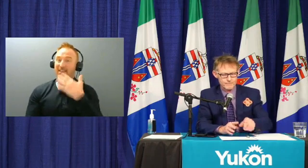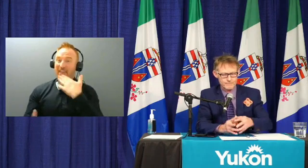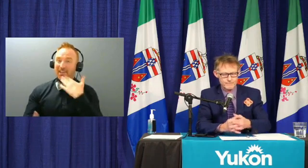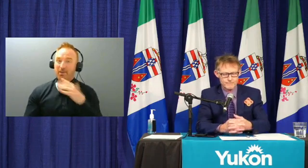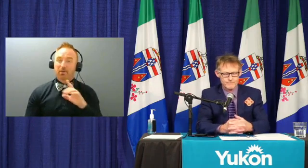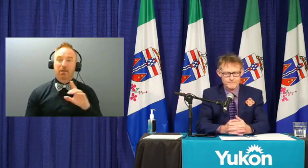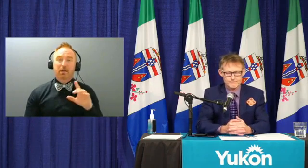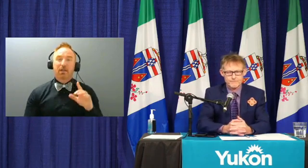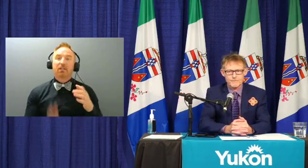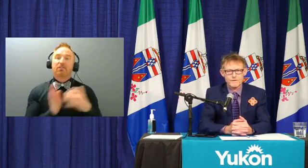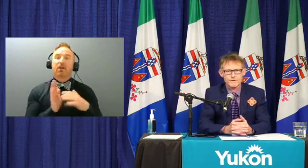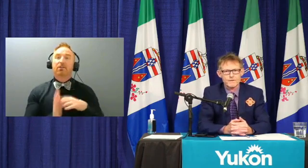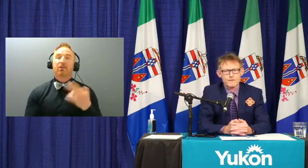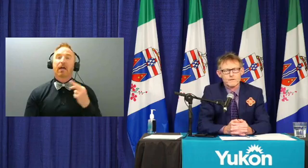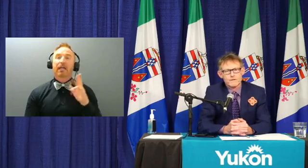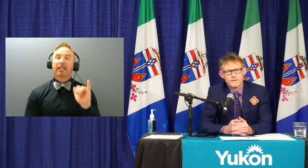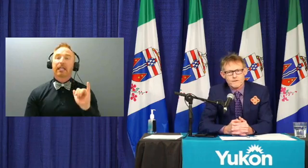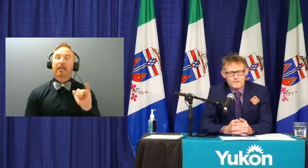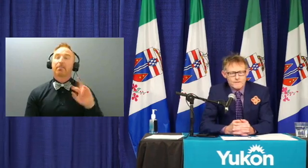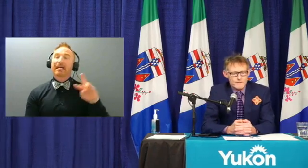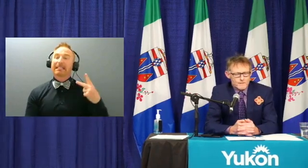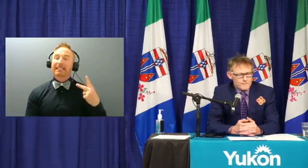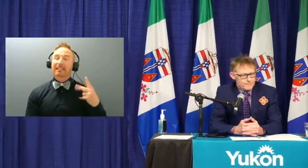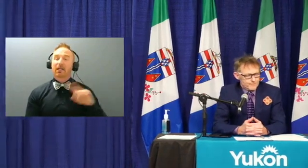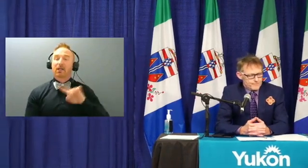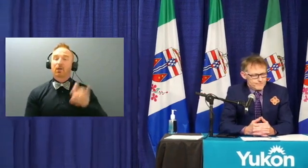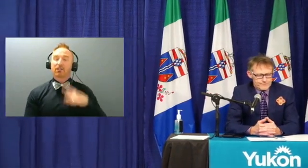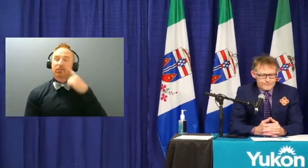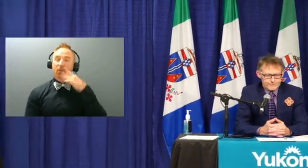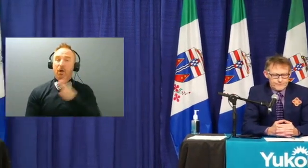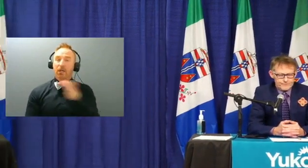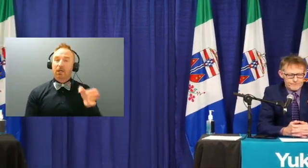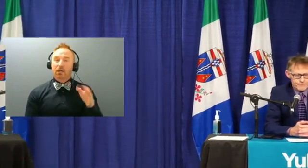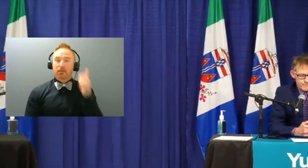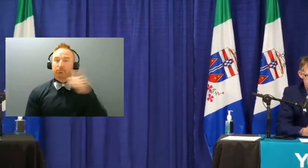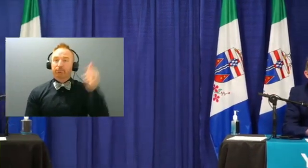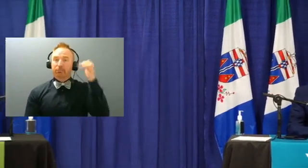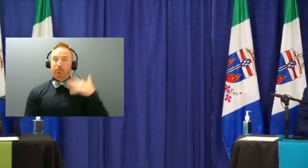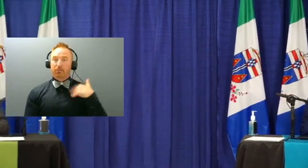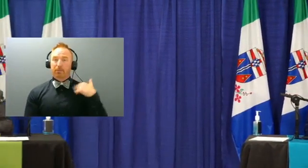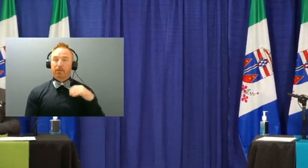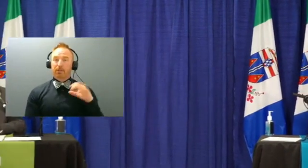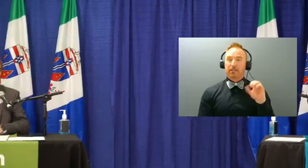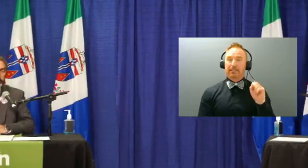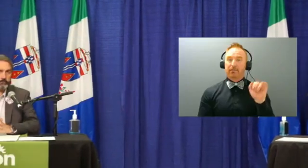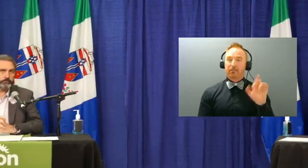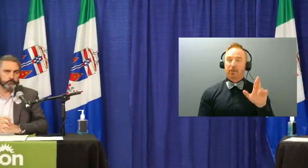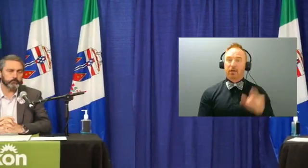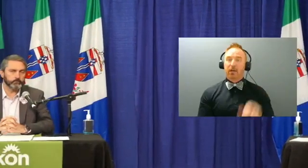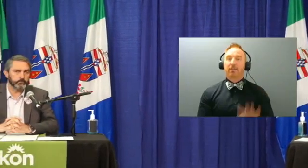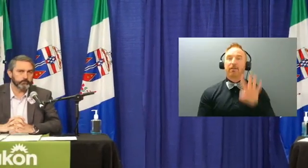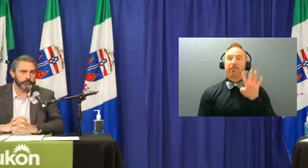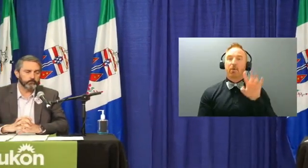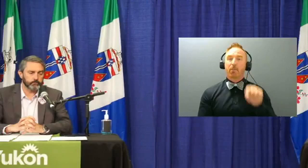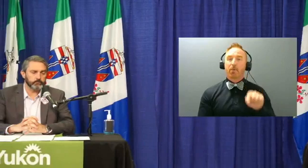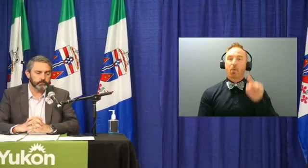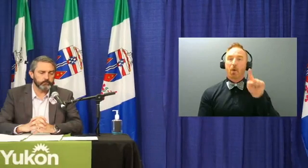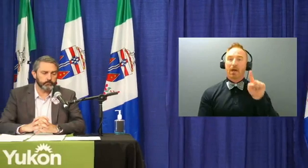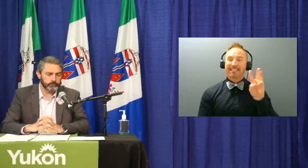Reporter: Thank you, Dr Hanley. My next question is for the premier. That is about this 4.1